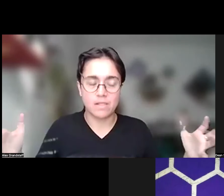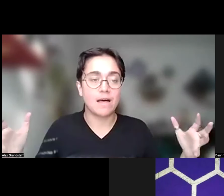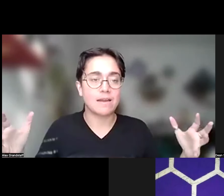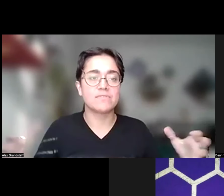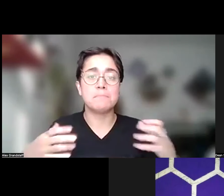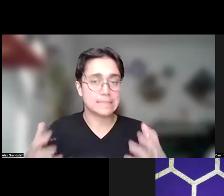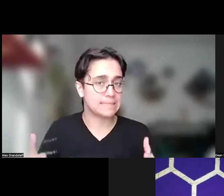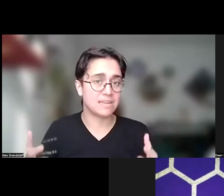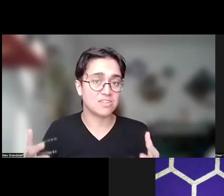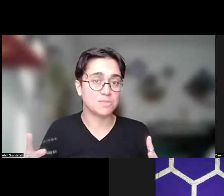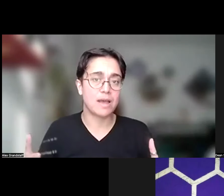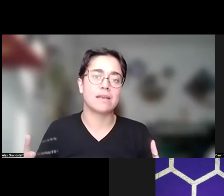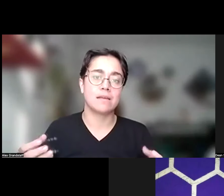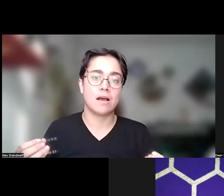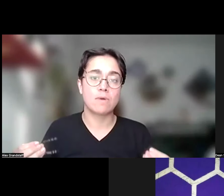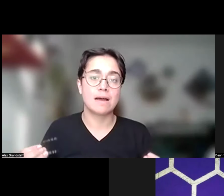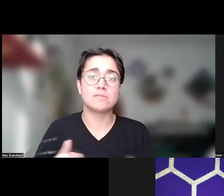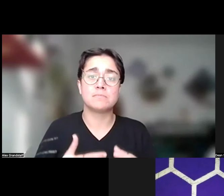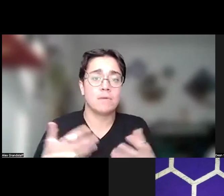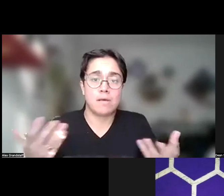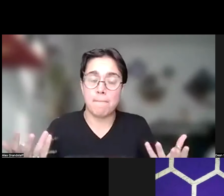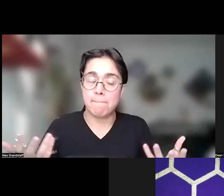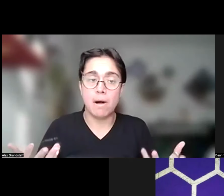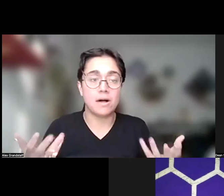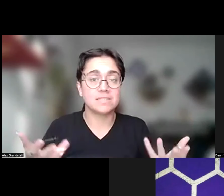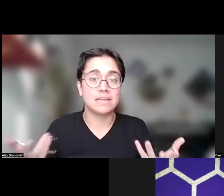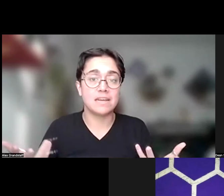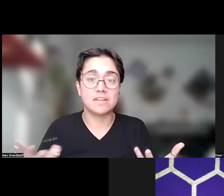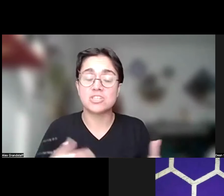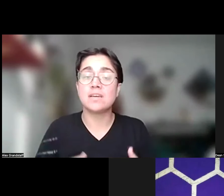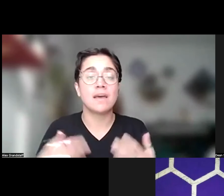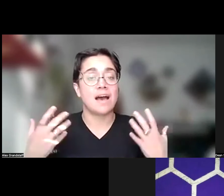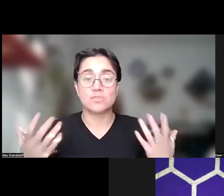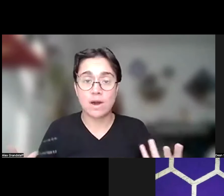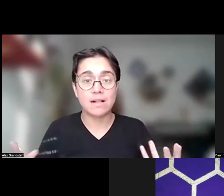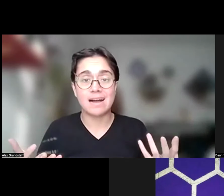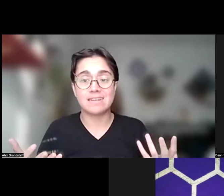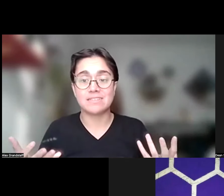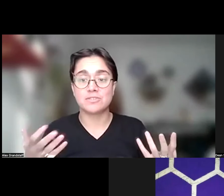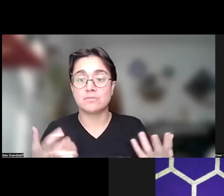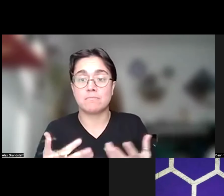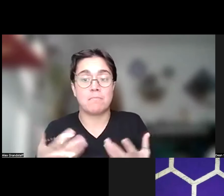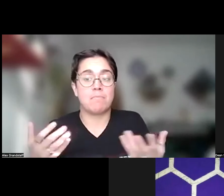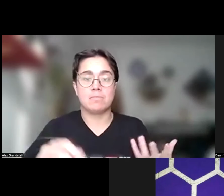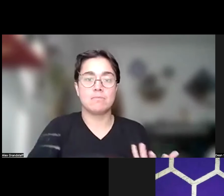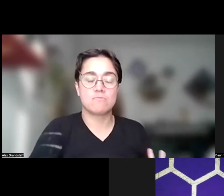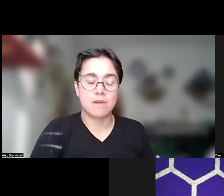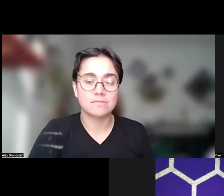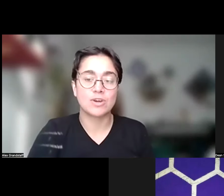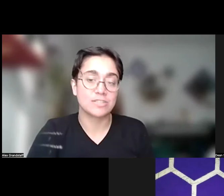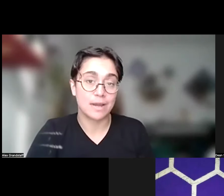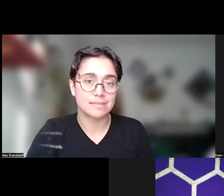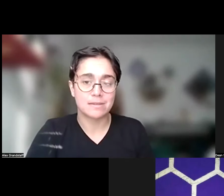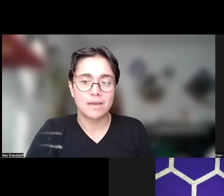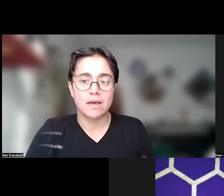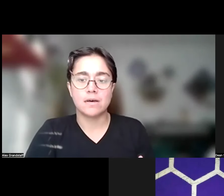doing education that actually gets rid of a lot of the metrics that are spread